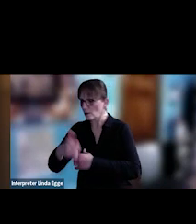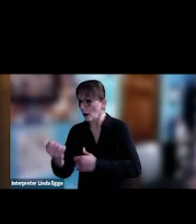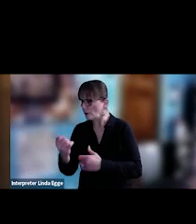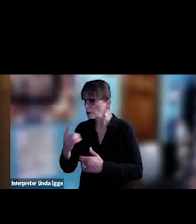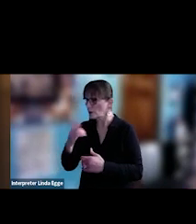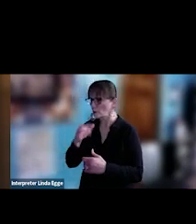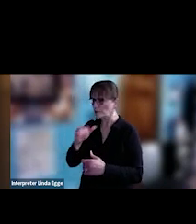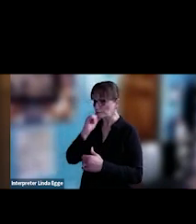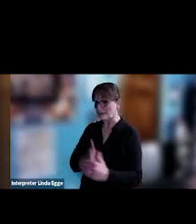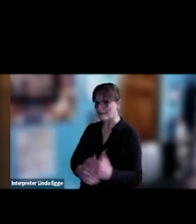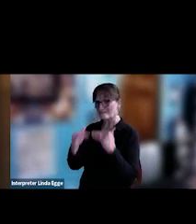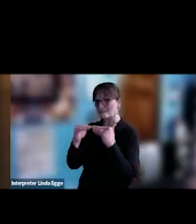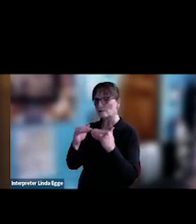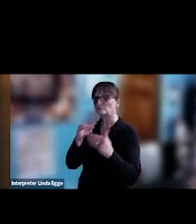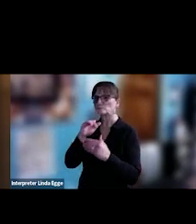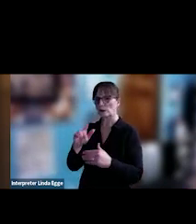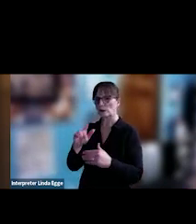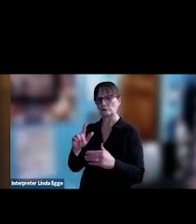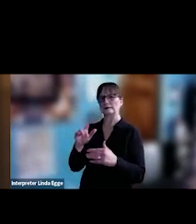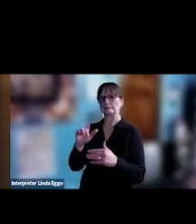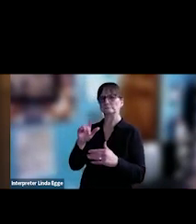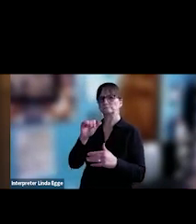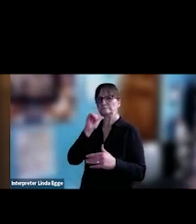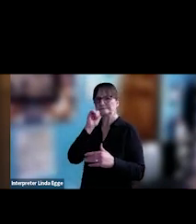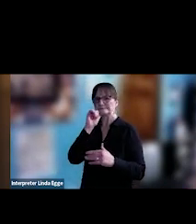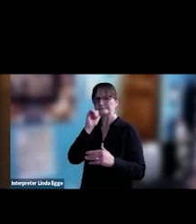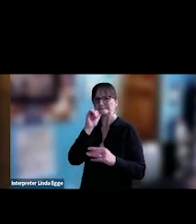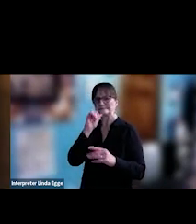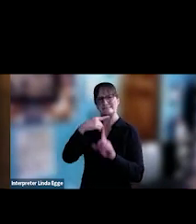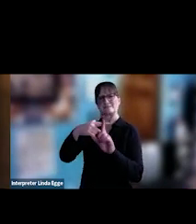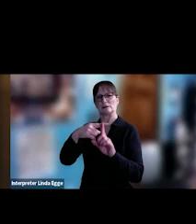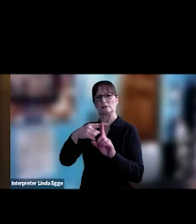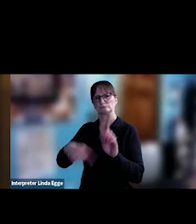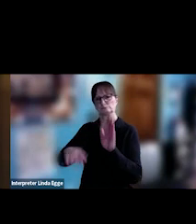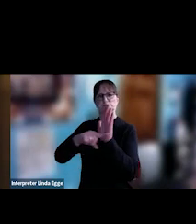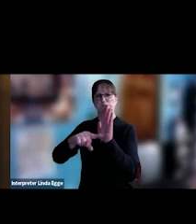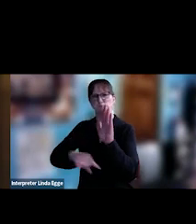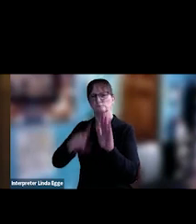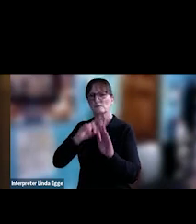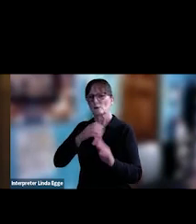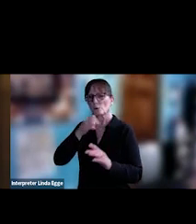to uniquely disadvantage specific groups of older adults. Everyone is aging,